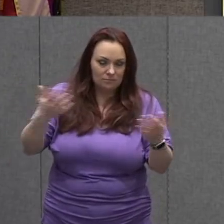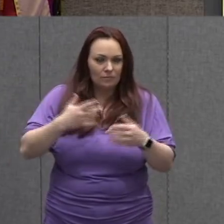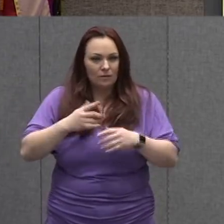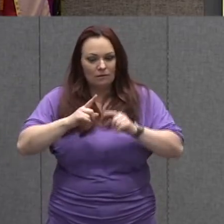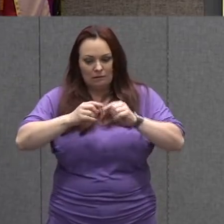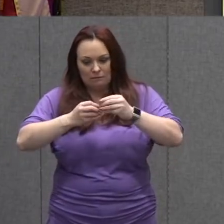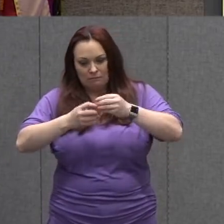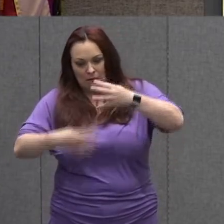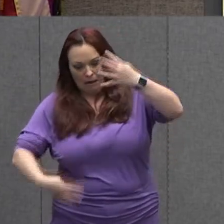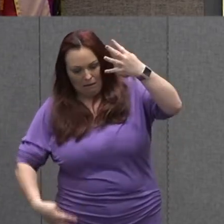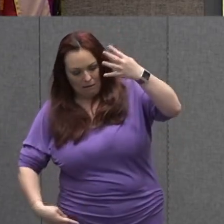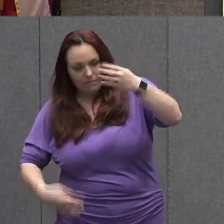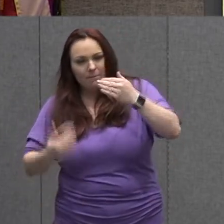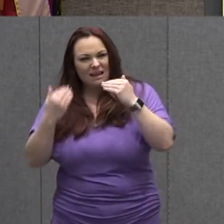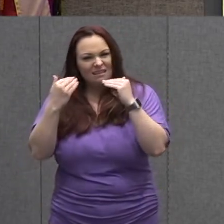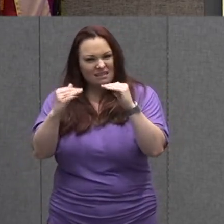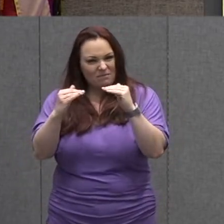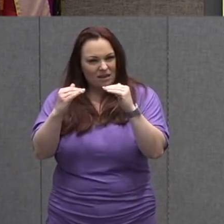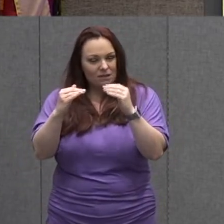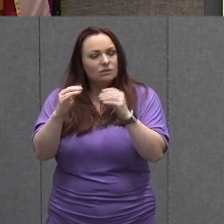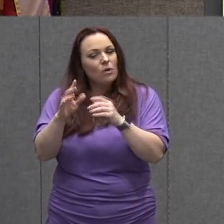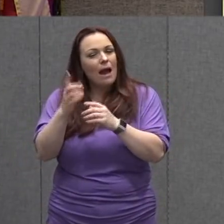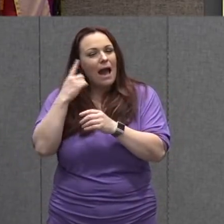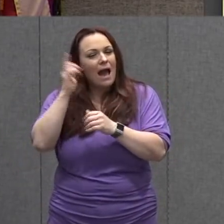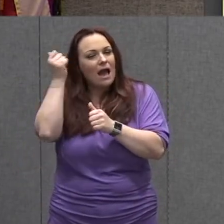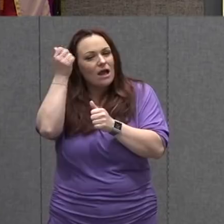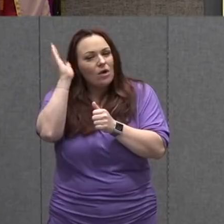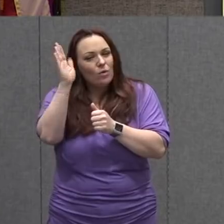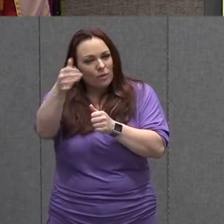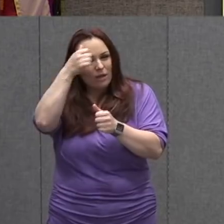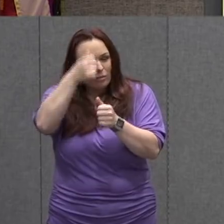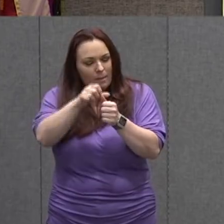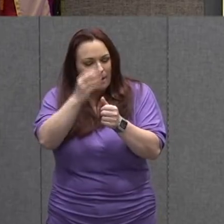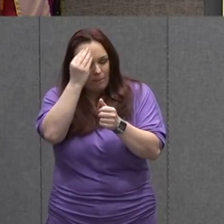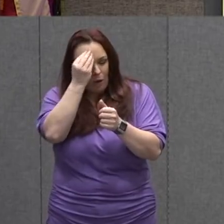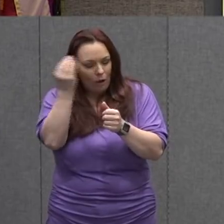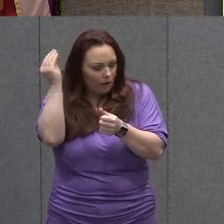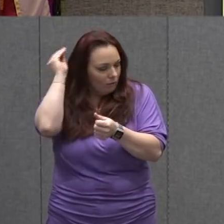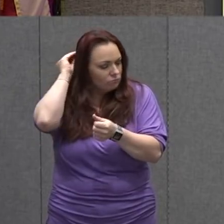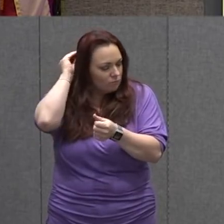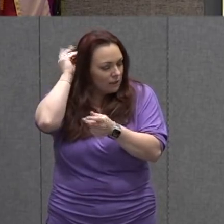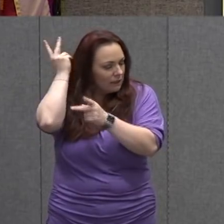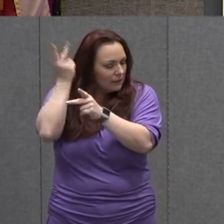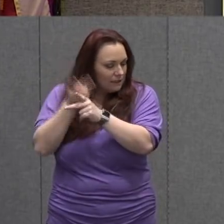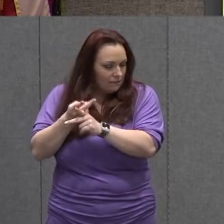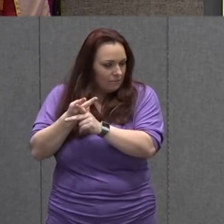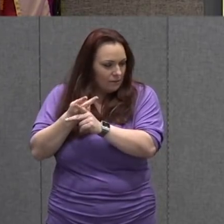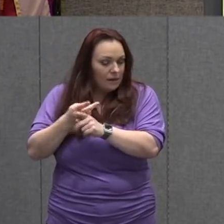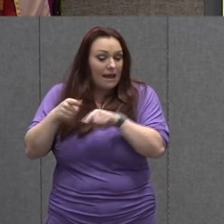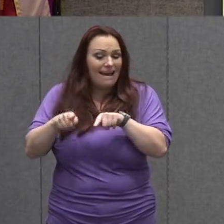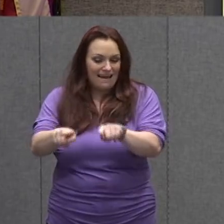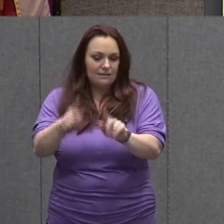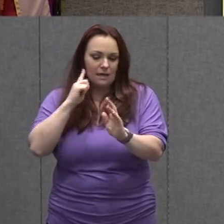So I'm gonna keep that in the back of my mind as I'm getting ready to write. And then I have one more box,